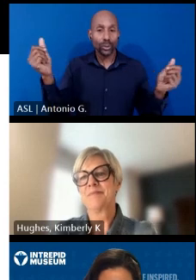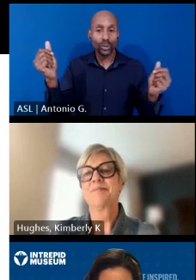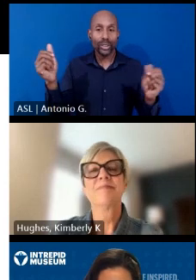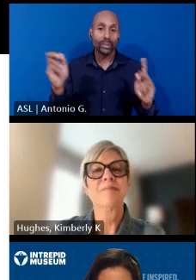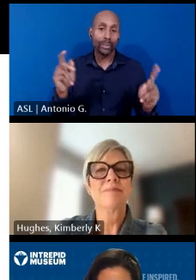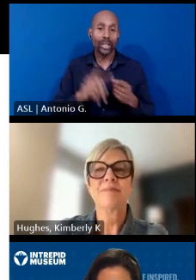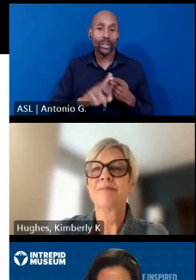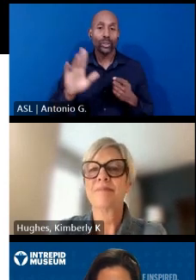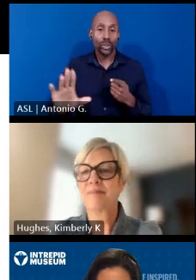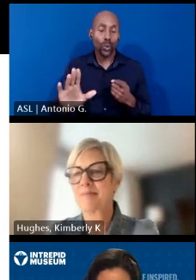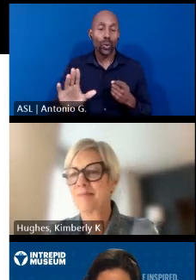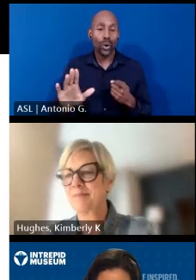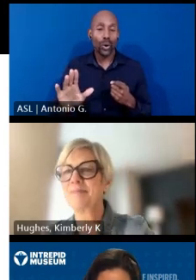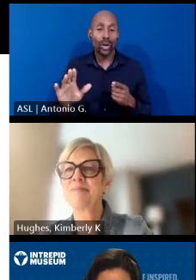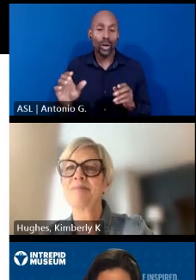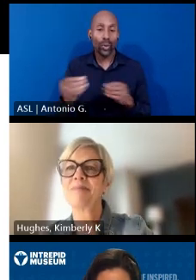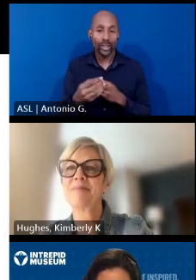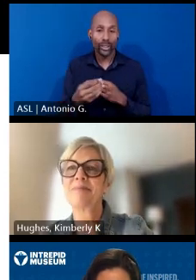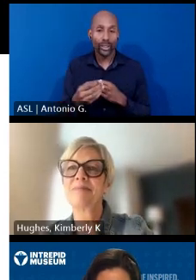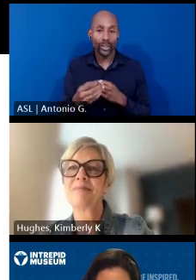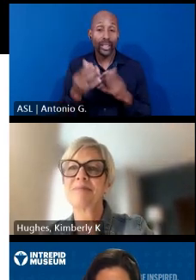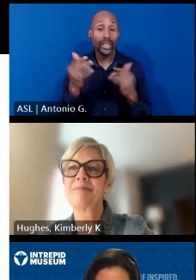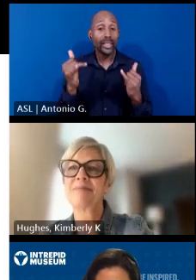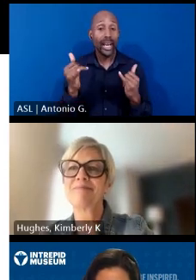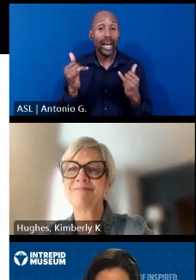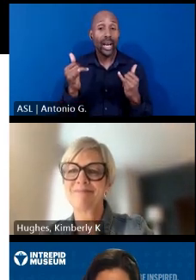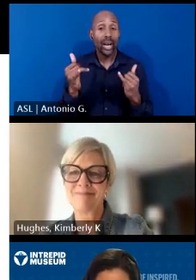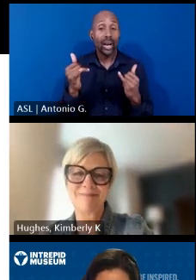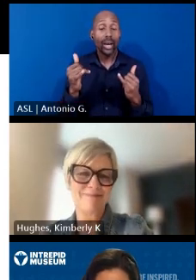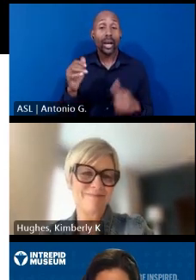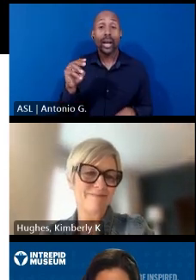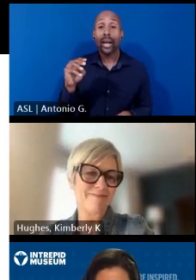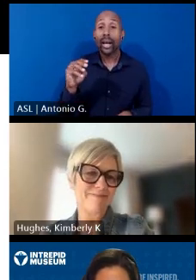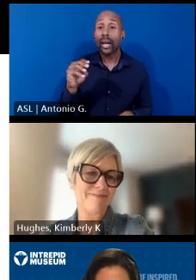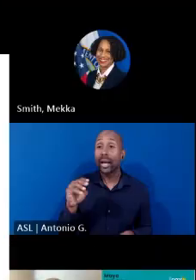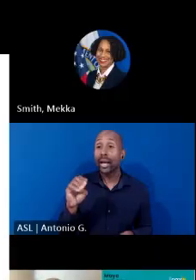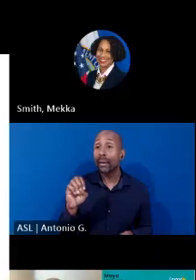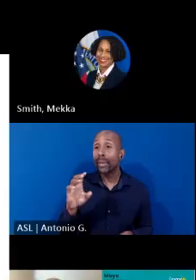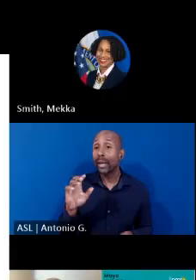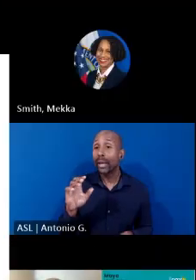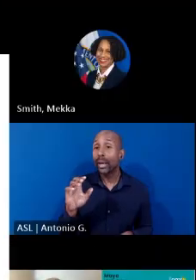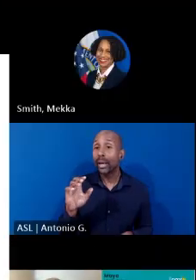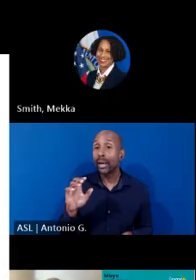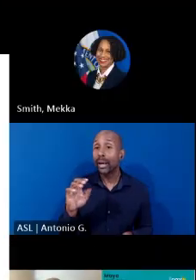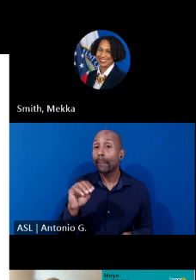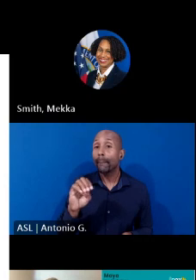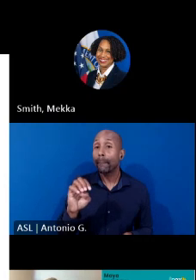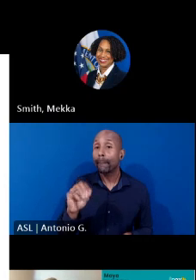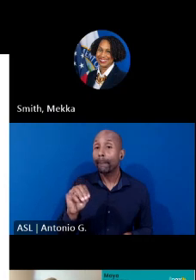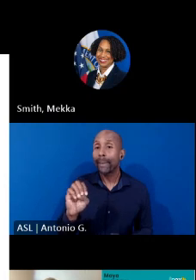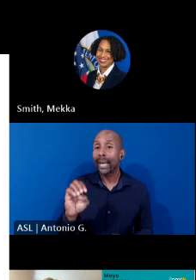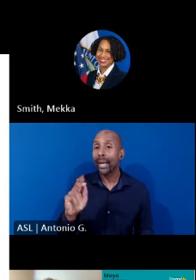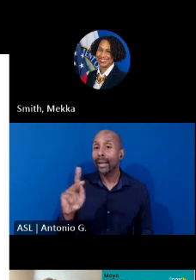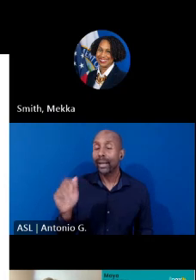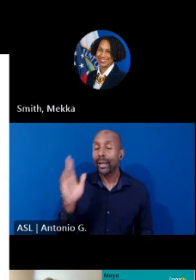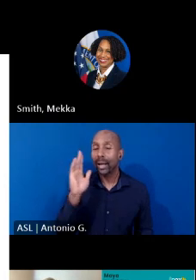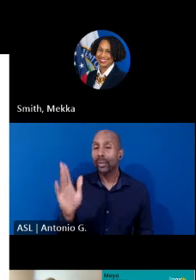I'm going to hand it over to Mecca, who's going to tell us about our next steps and we'll be dropping a survey in either